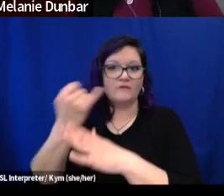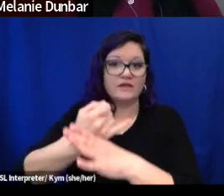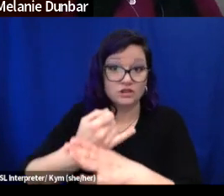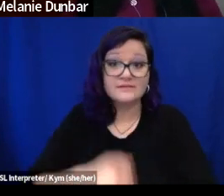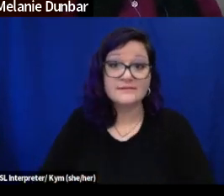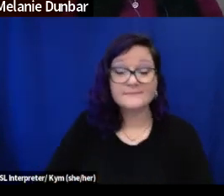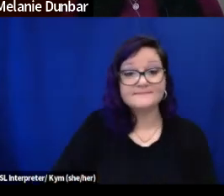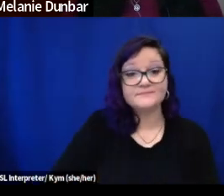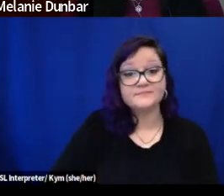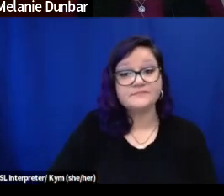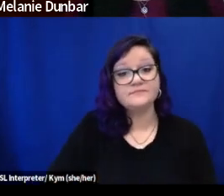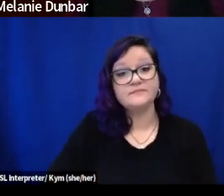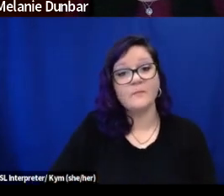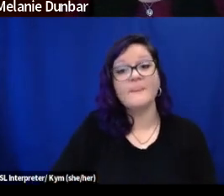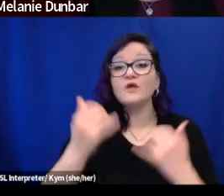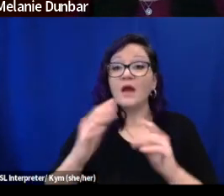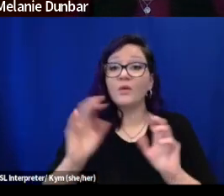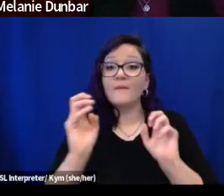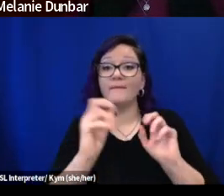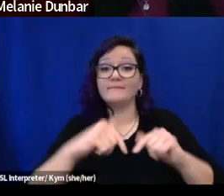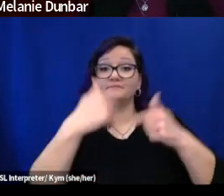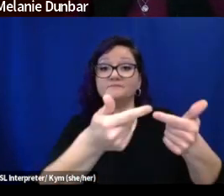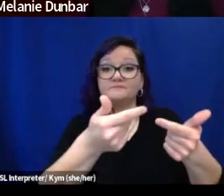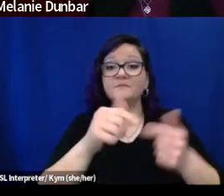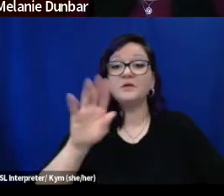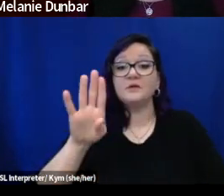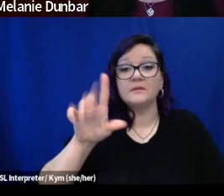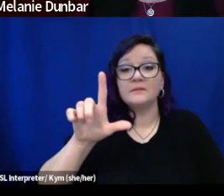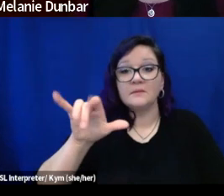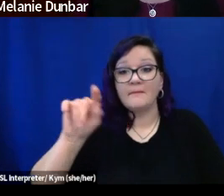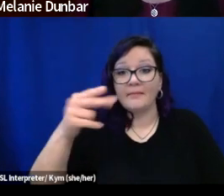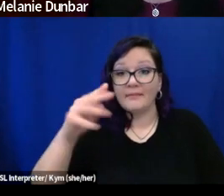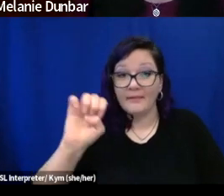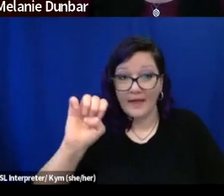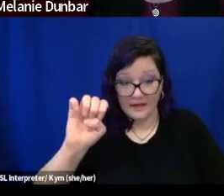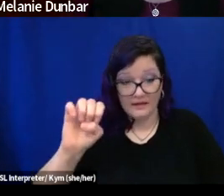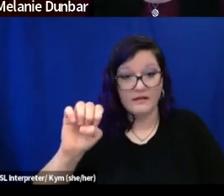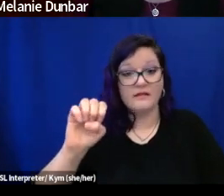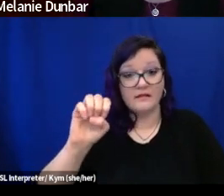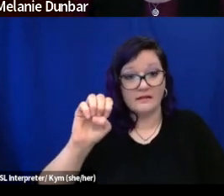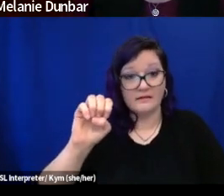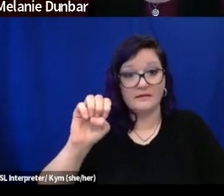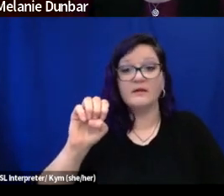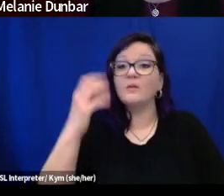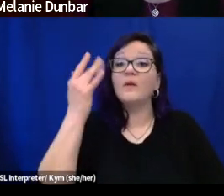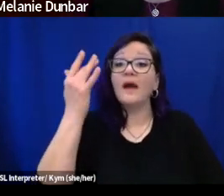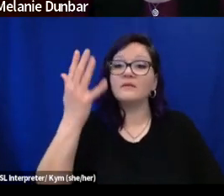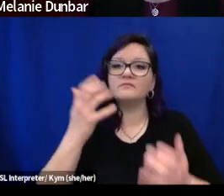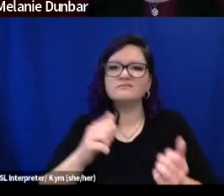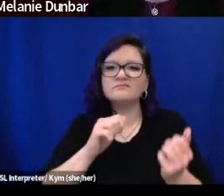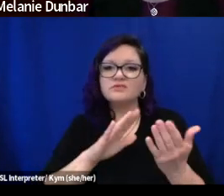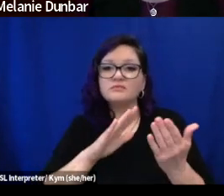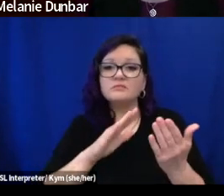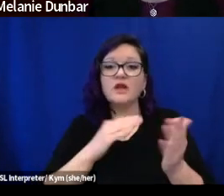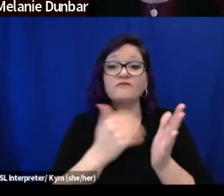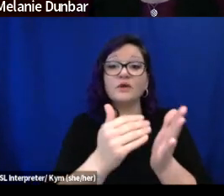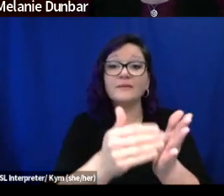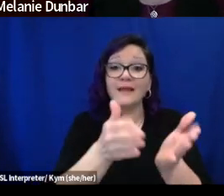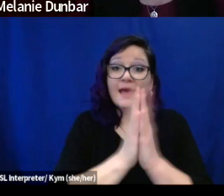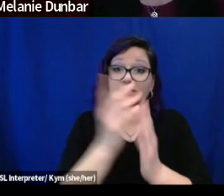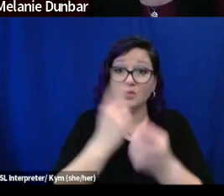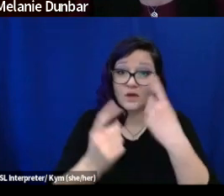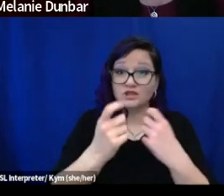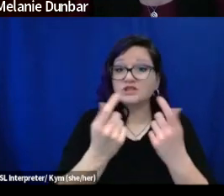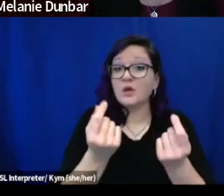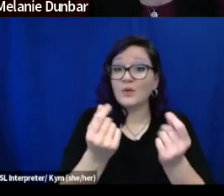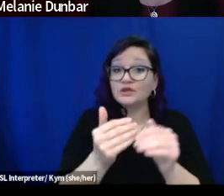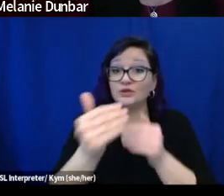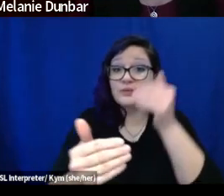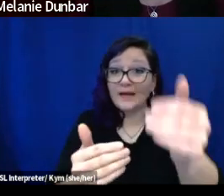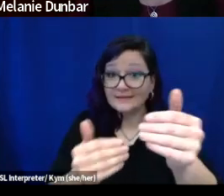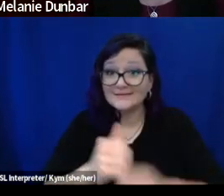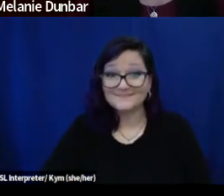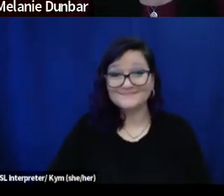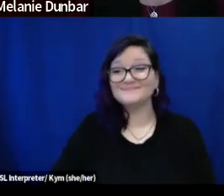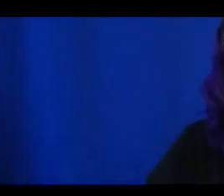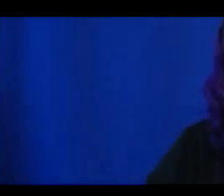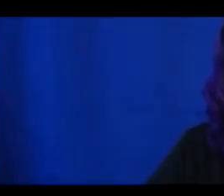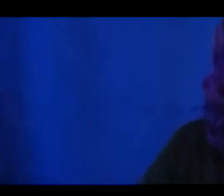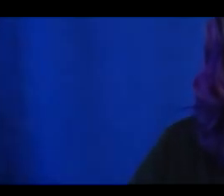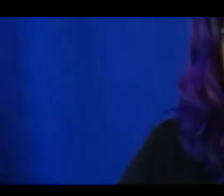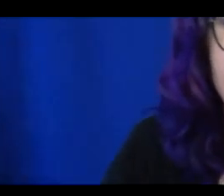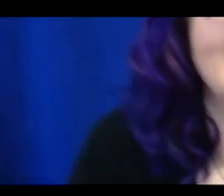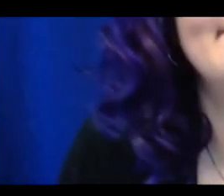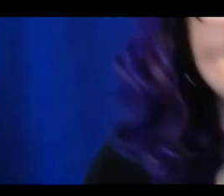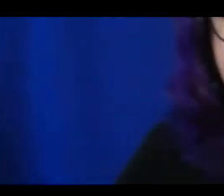I will now hand it back over to Blythe to address frequently asked questions and next steps.